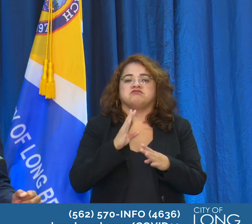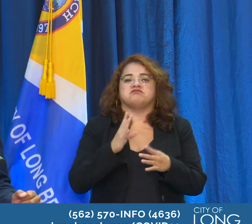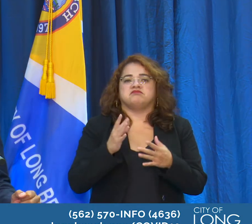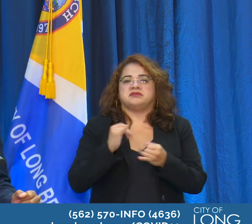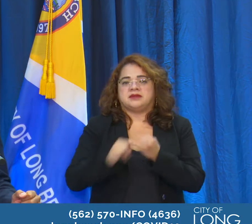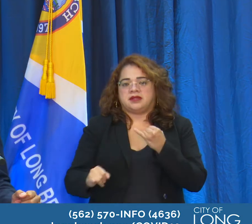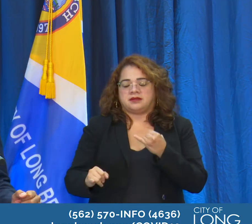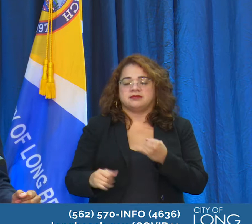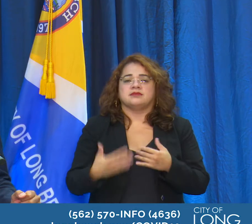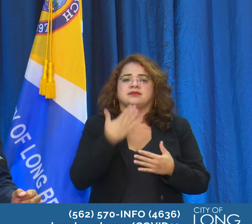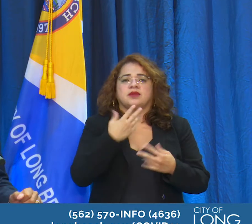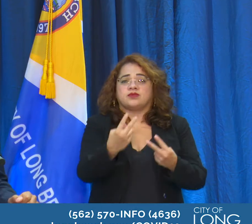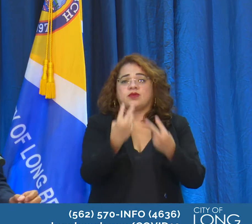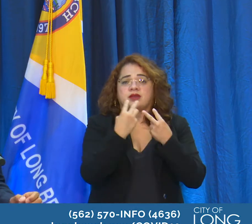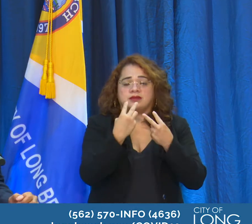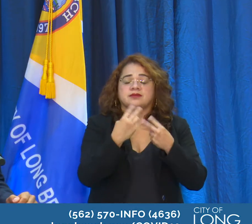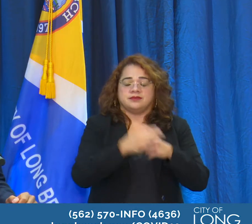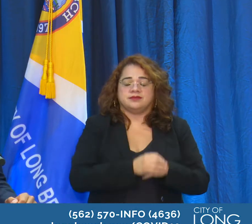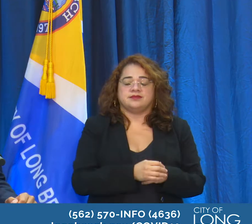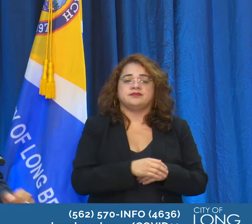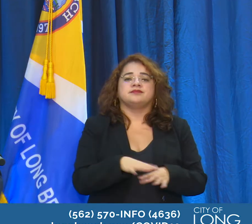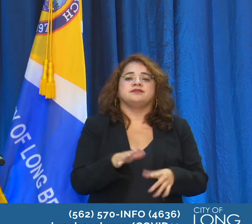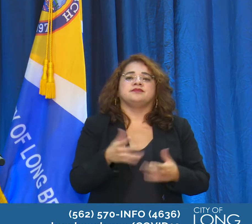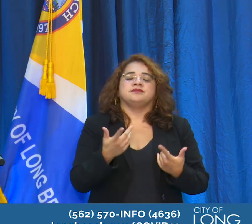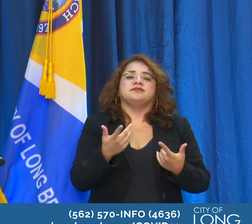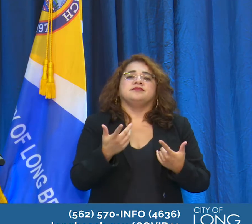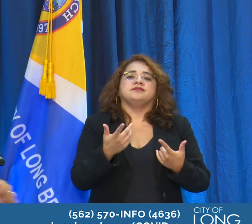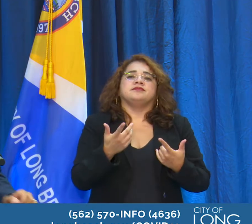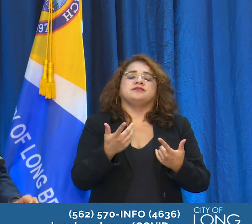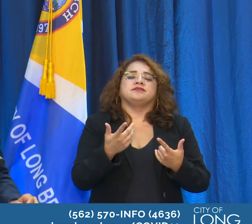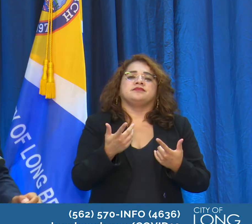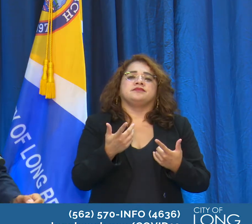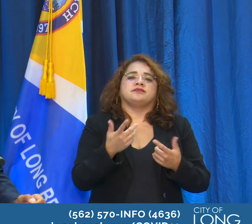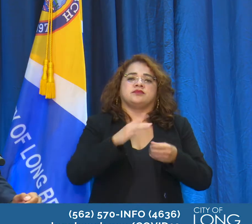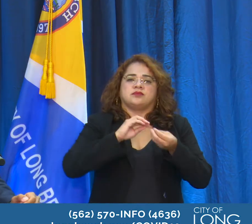Before we get started with the numbers today, I once again want to thank the community for